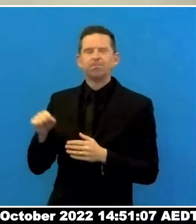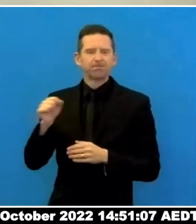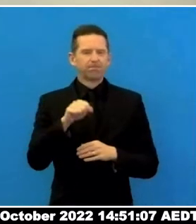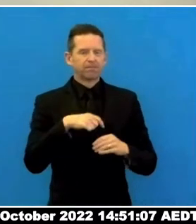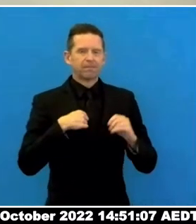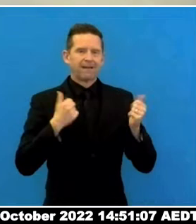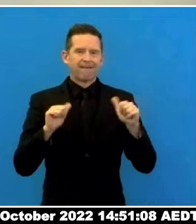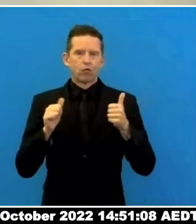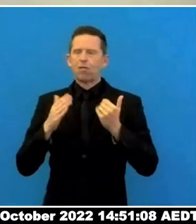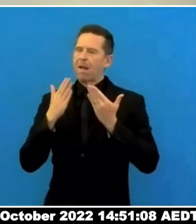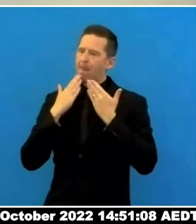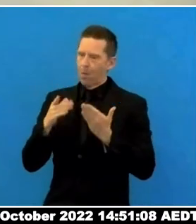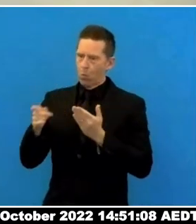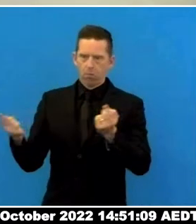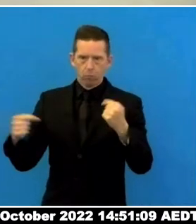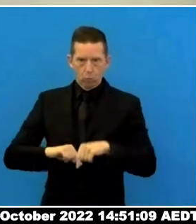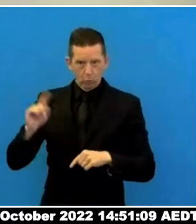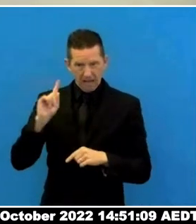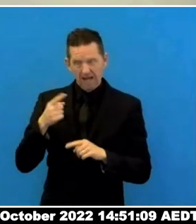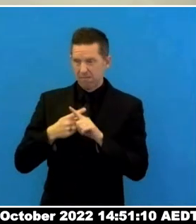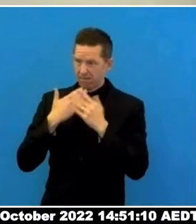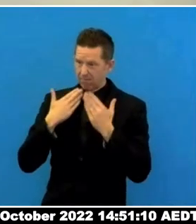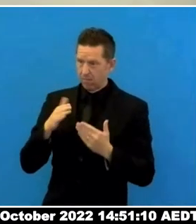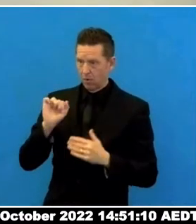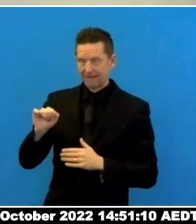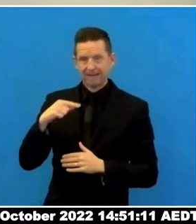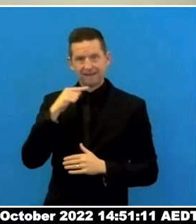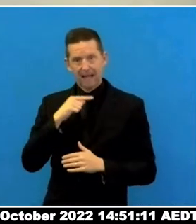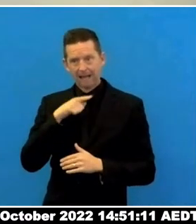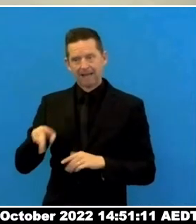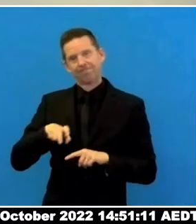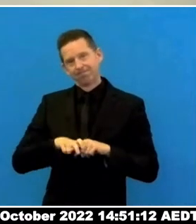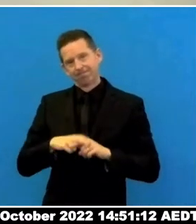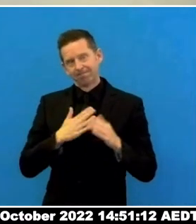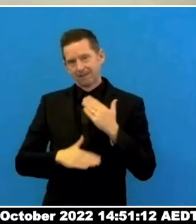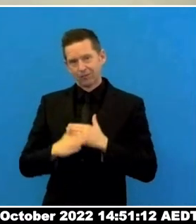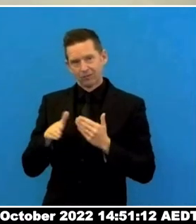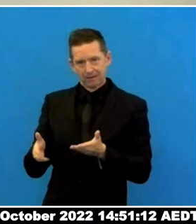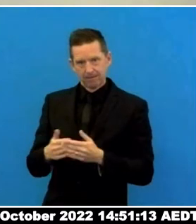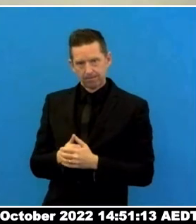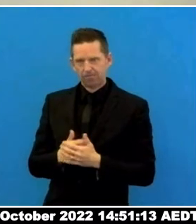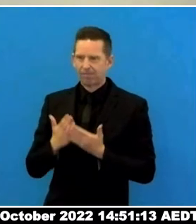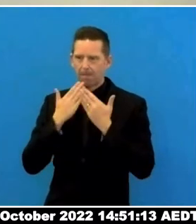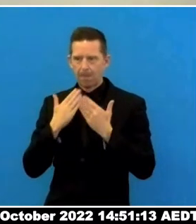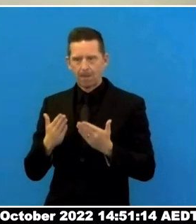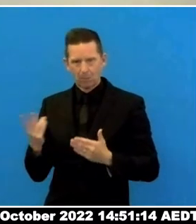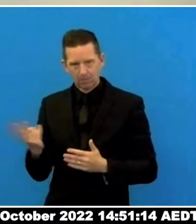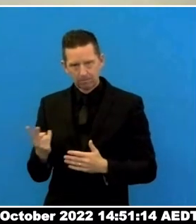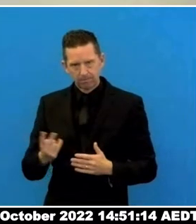for coming today and also her son, who has sat very patiently. So, thank you very much. Thank you.